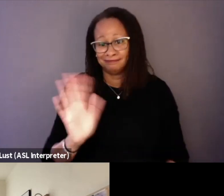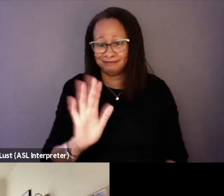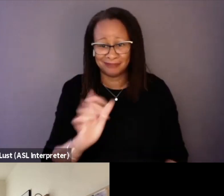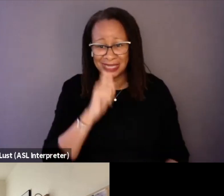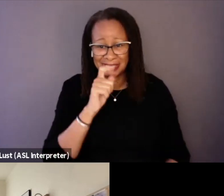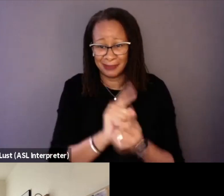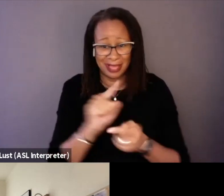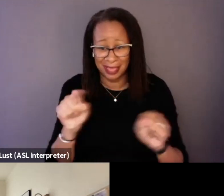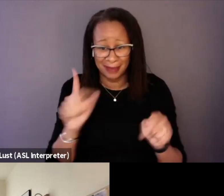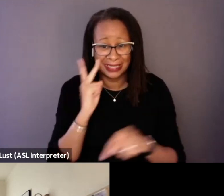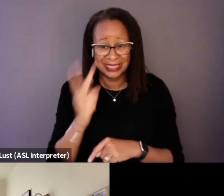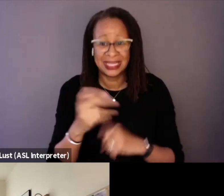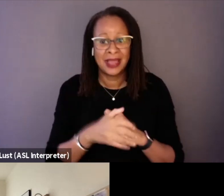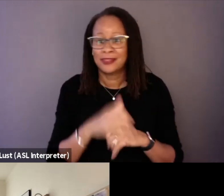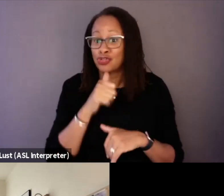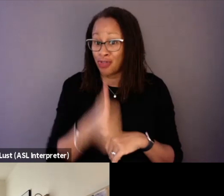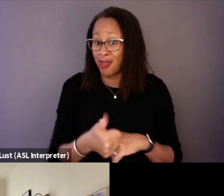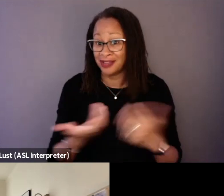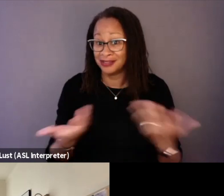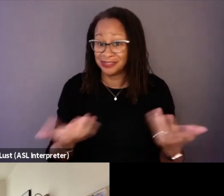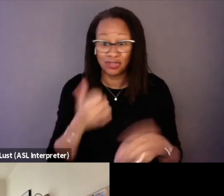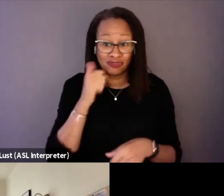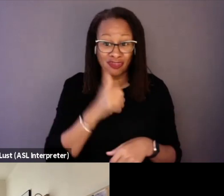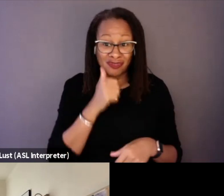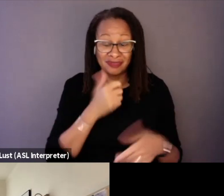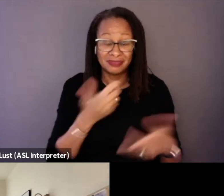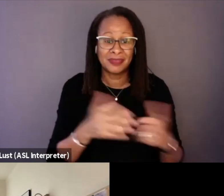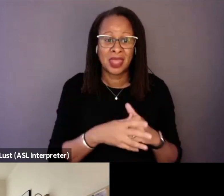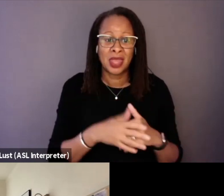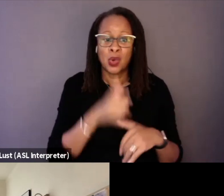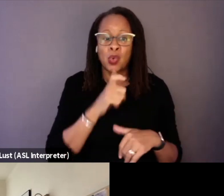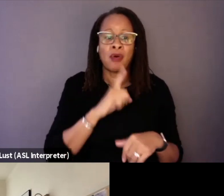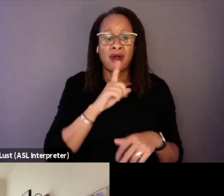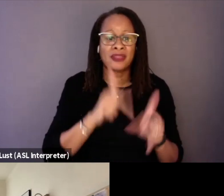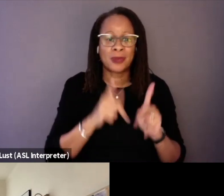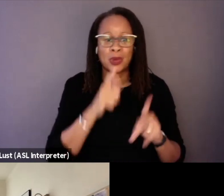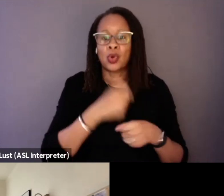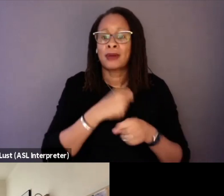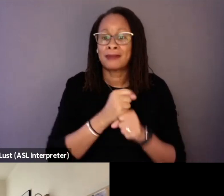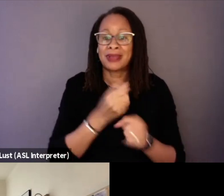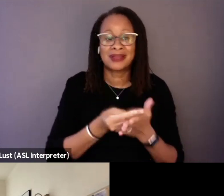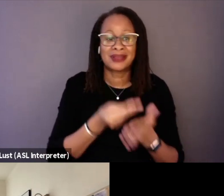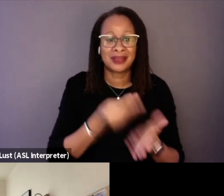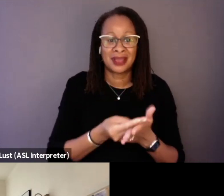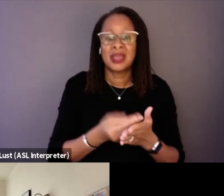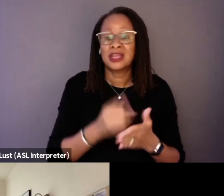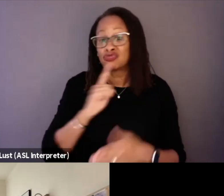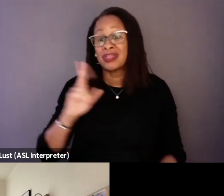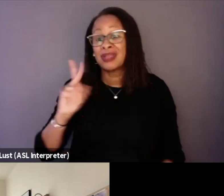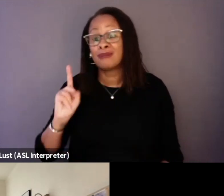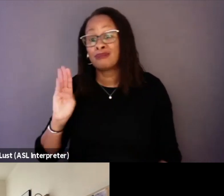So who are the people that are making the money? It's the brokers ultimately.